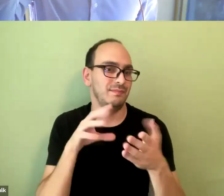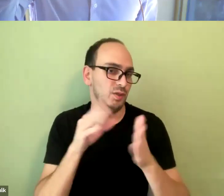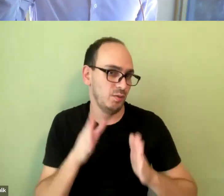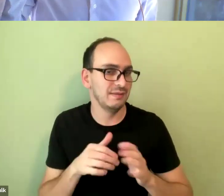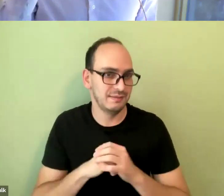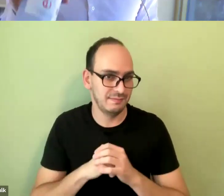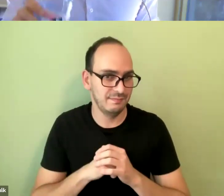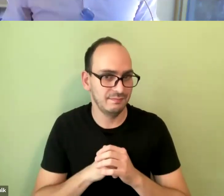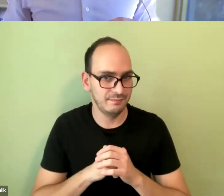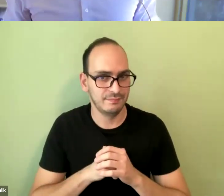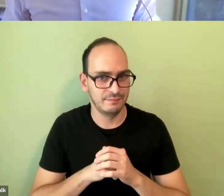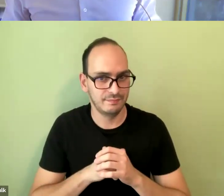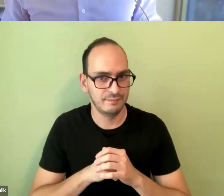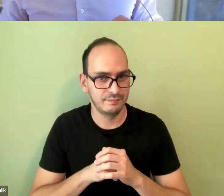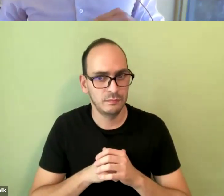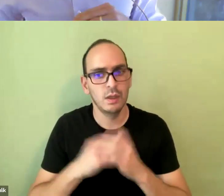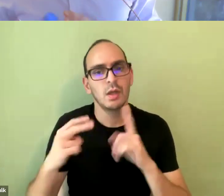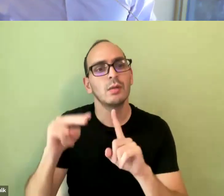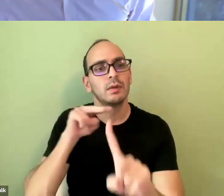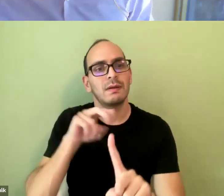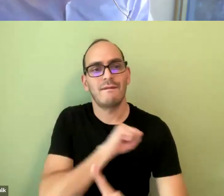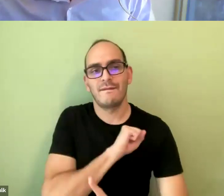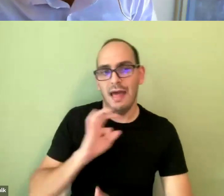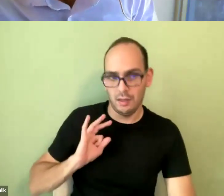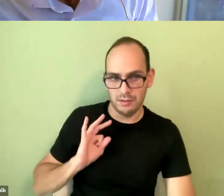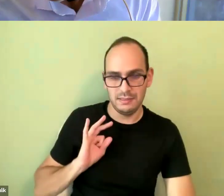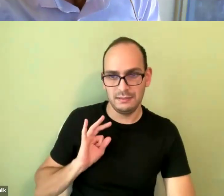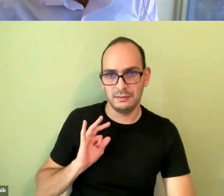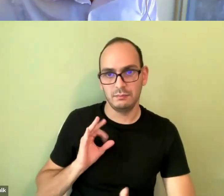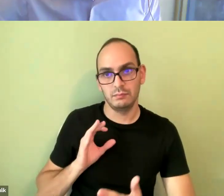I think from the perspective of faculty scholarship should be